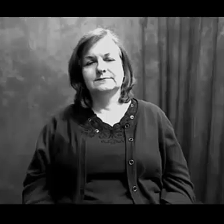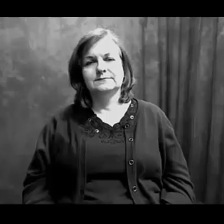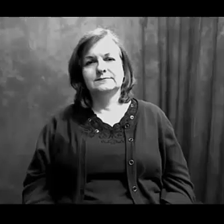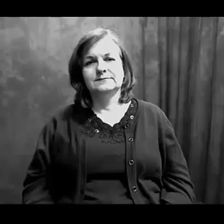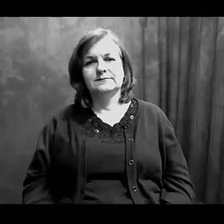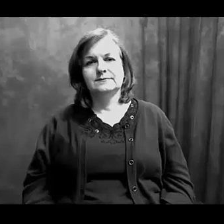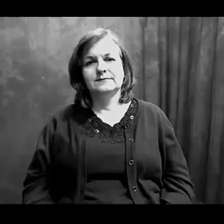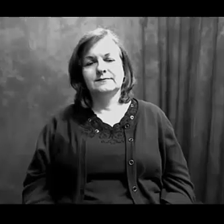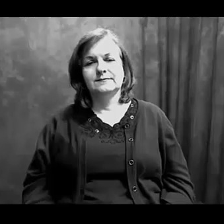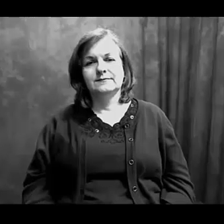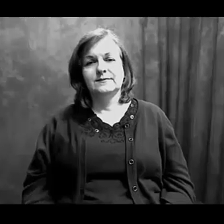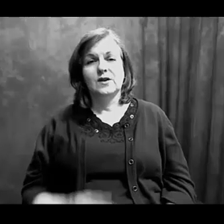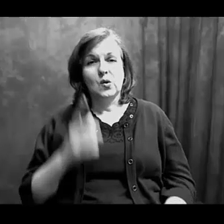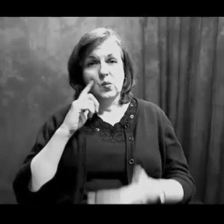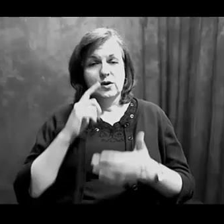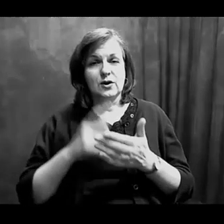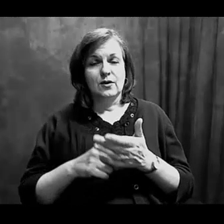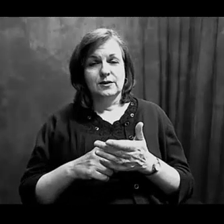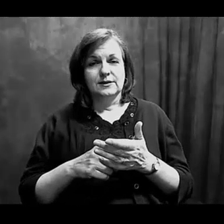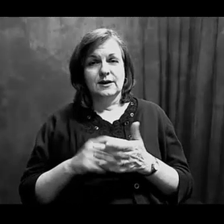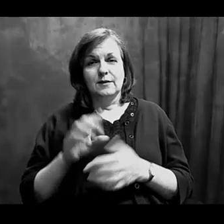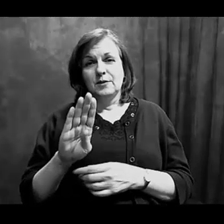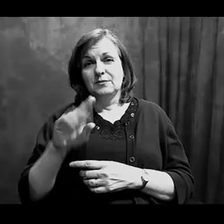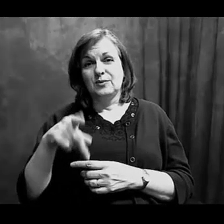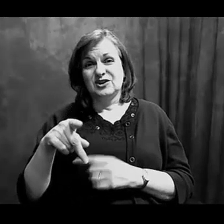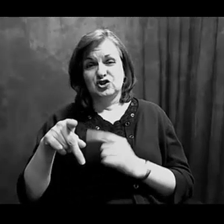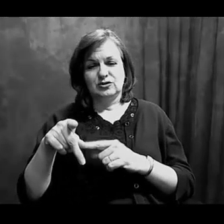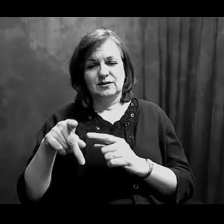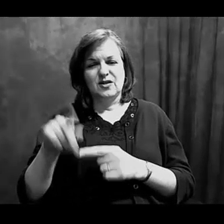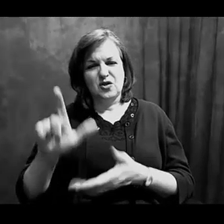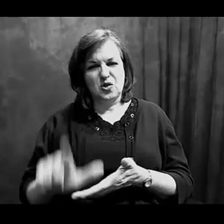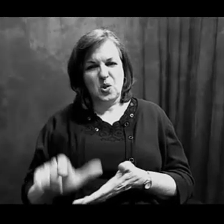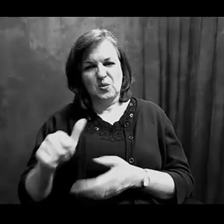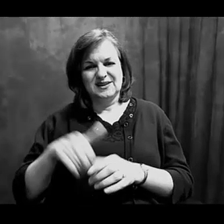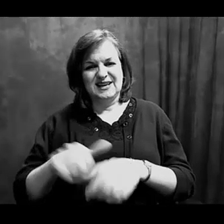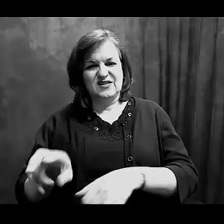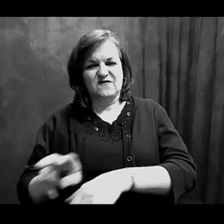decreases we said its lowest in your veins - well that's a problem because you've got